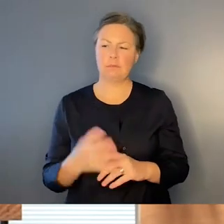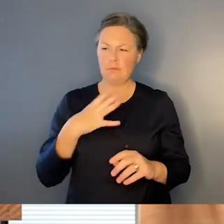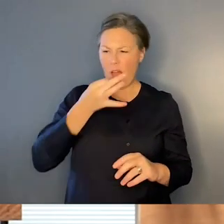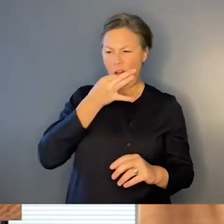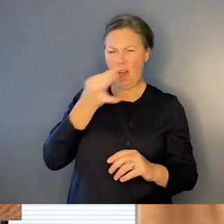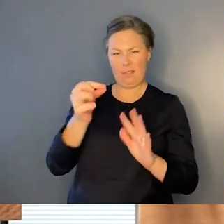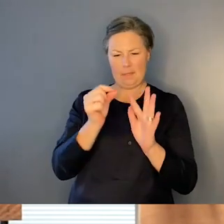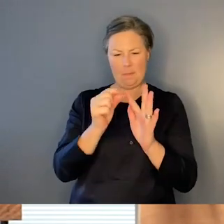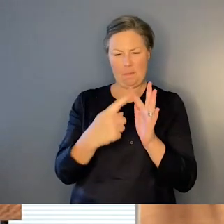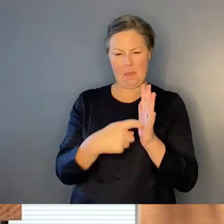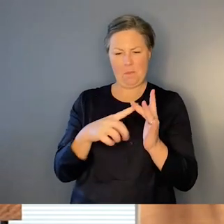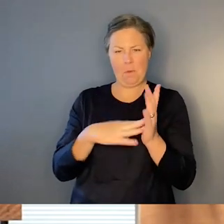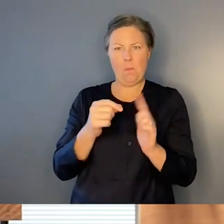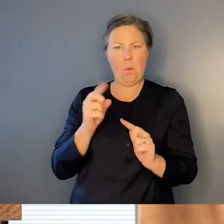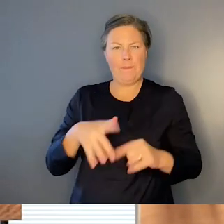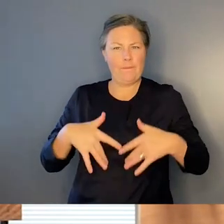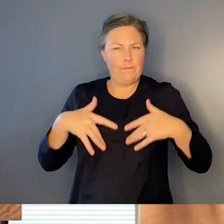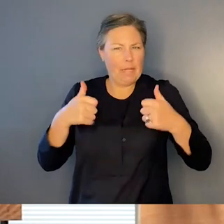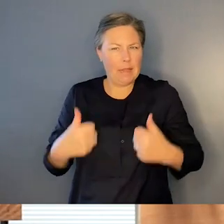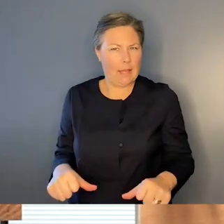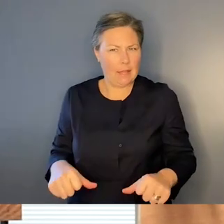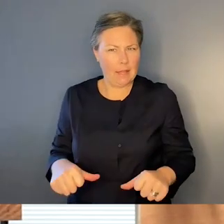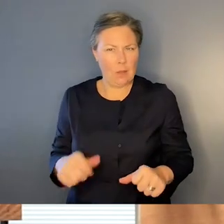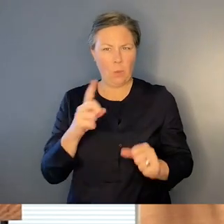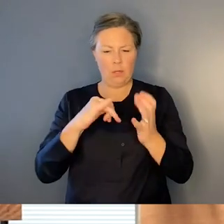what the symptoms are of perimenopause?